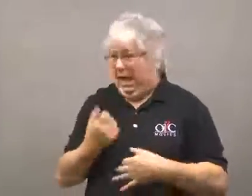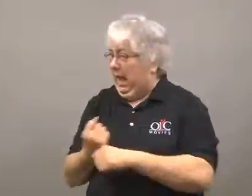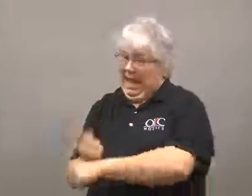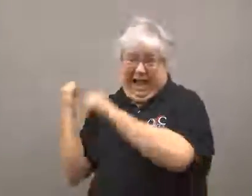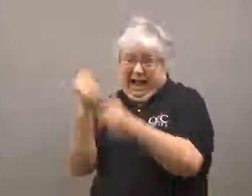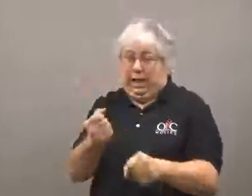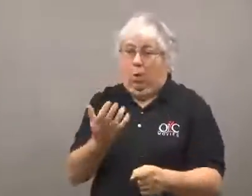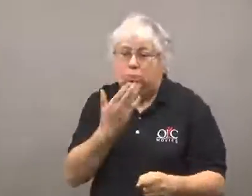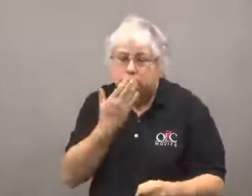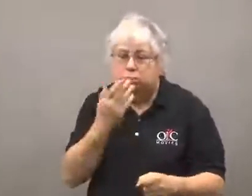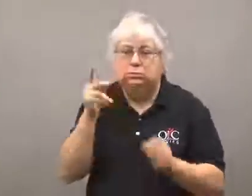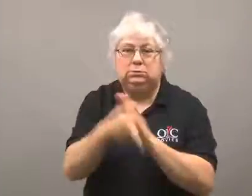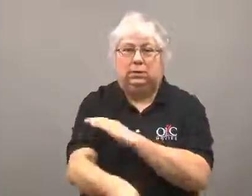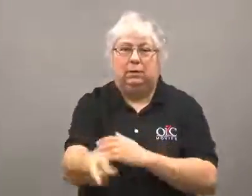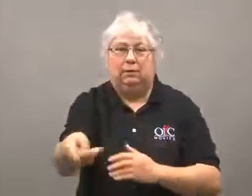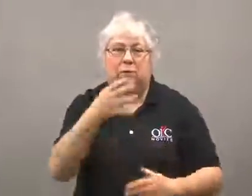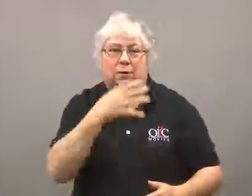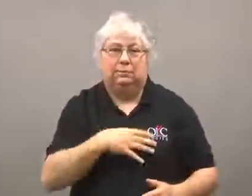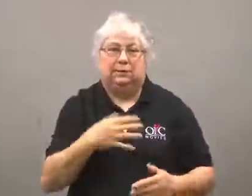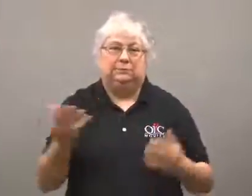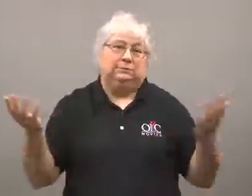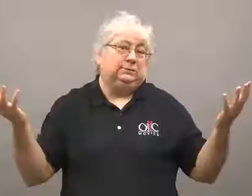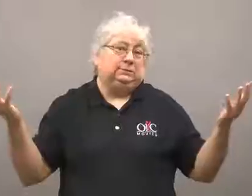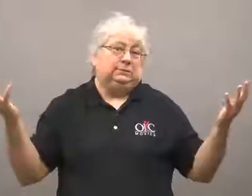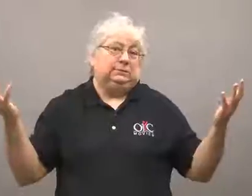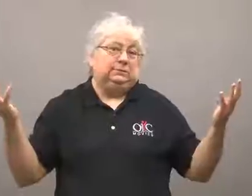He accidentally killed this woman at that time.